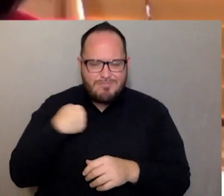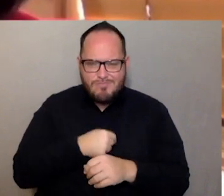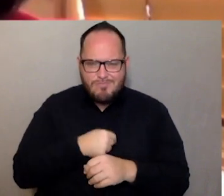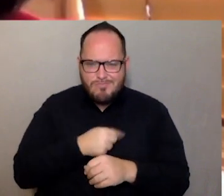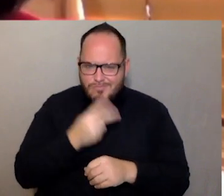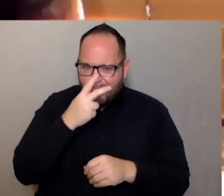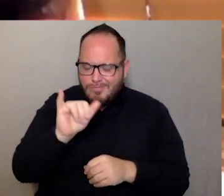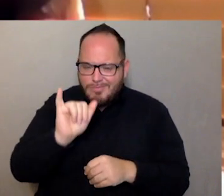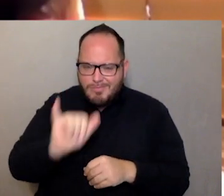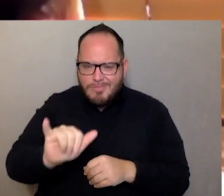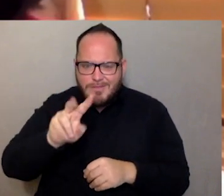POPULATION, WE'RE MAKING UP NEARLY 38% OF THE COVID CASES.